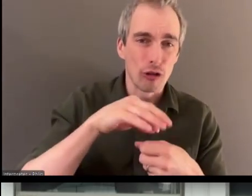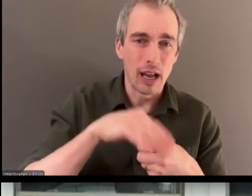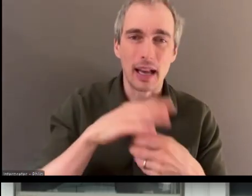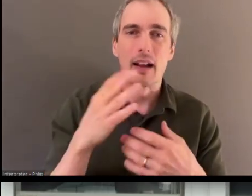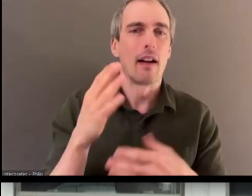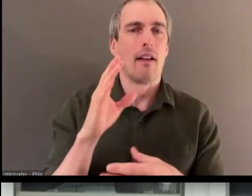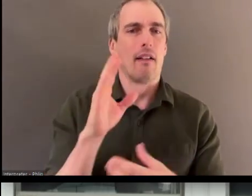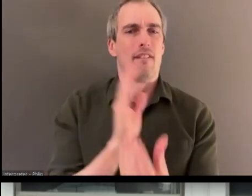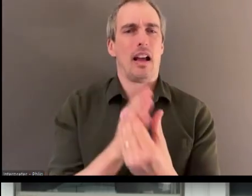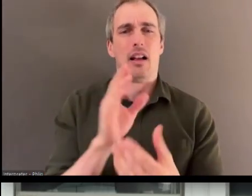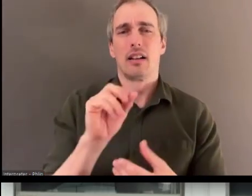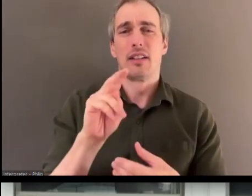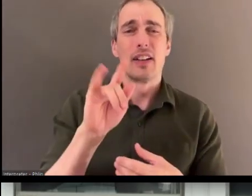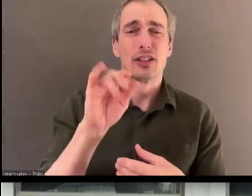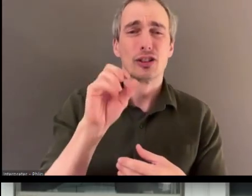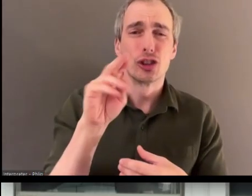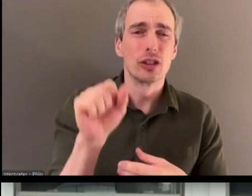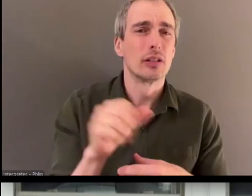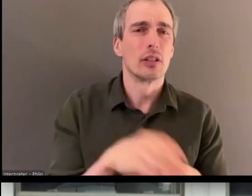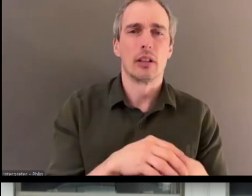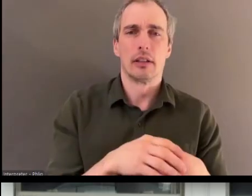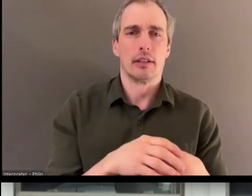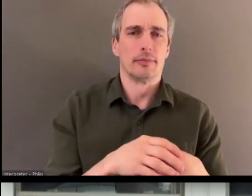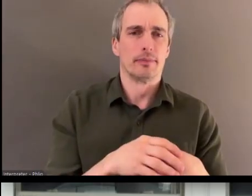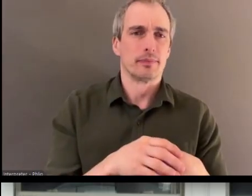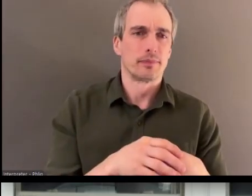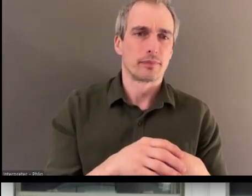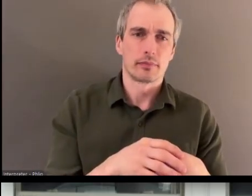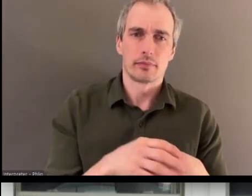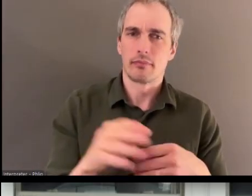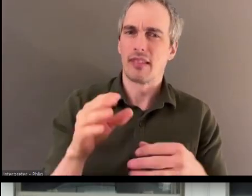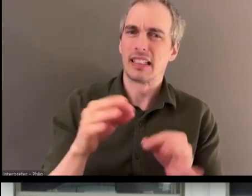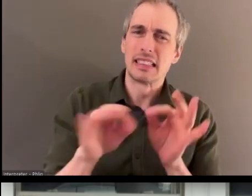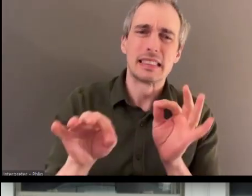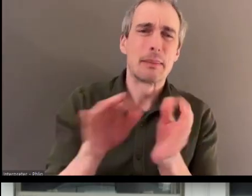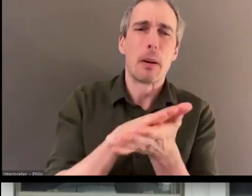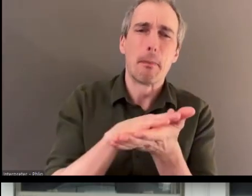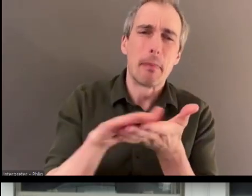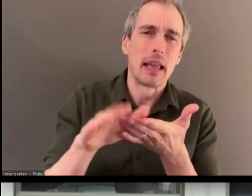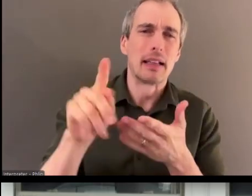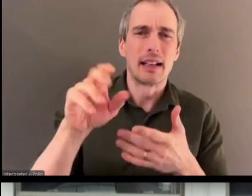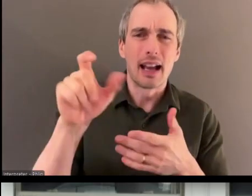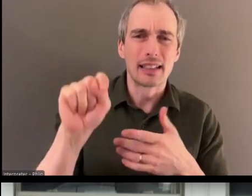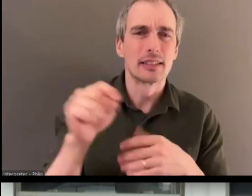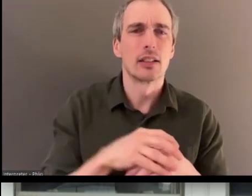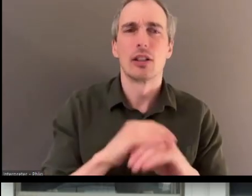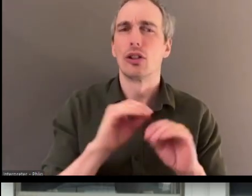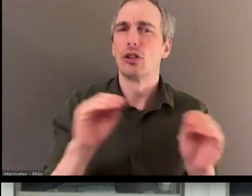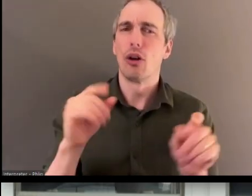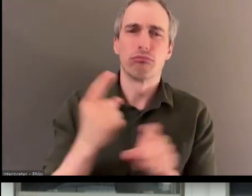So we're going PDF, Markdown, HTML. How do we do it? And how do we do it at scale? That's the question.